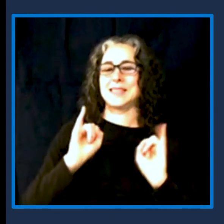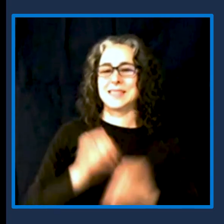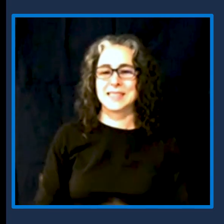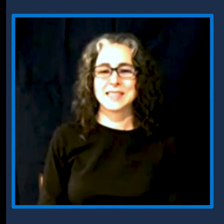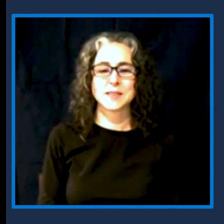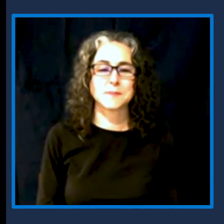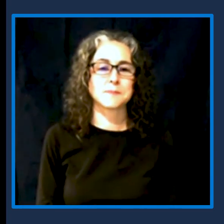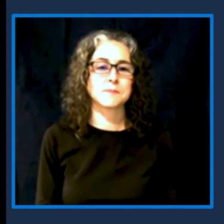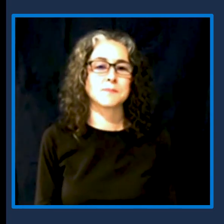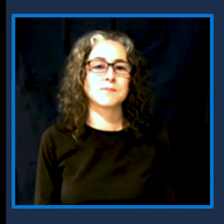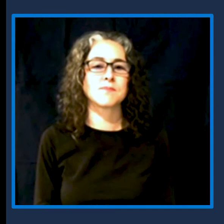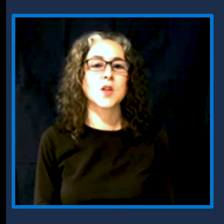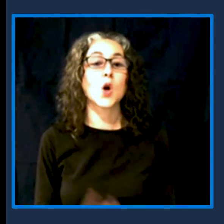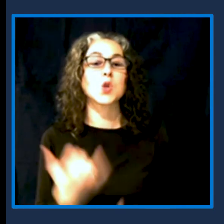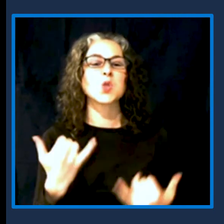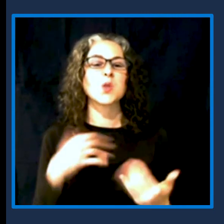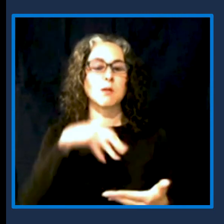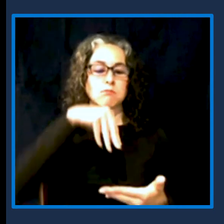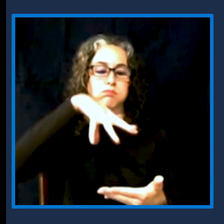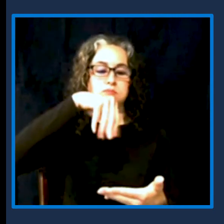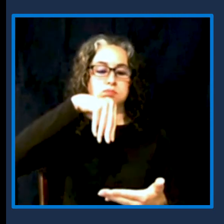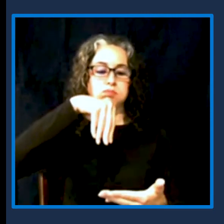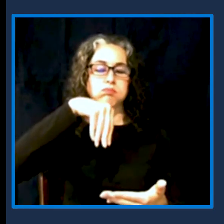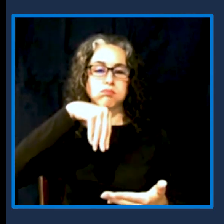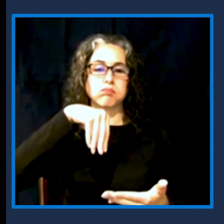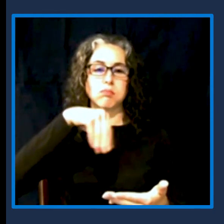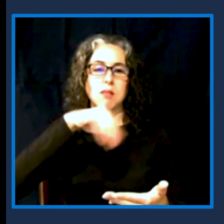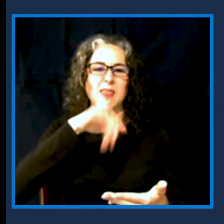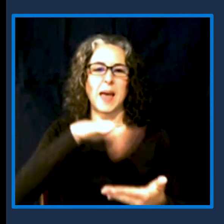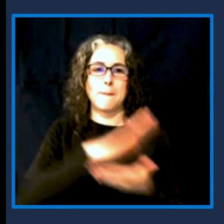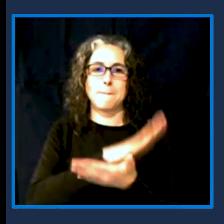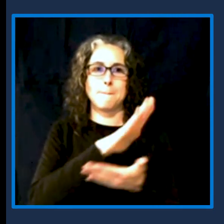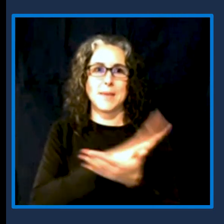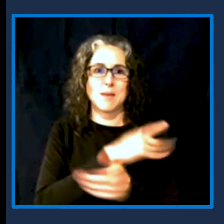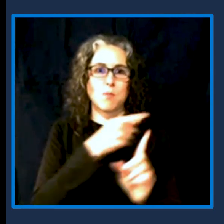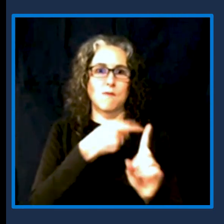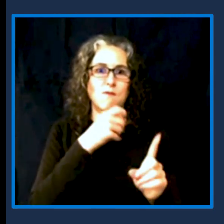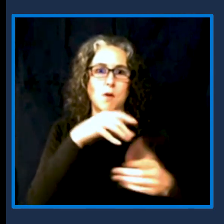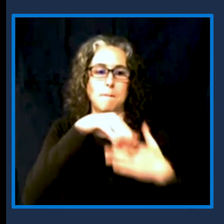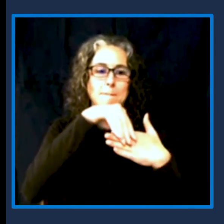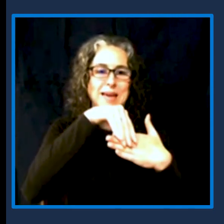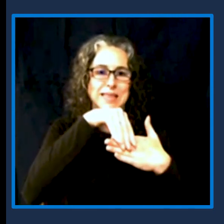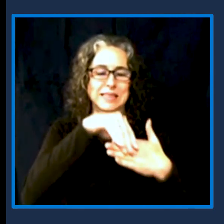so here we're snapping a photograph of that worksheet packet and we're going to